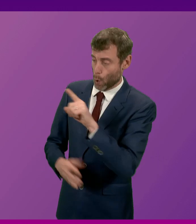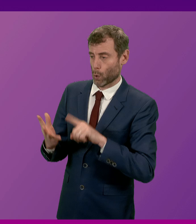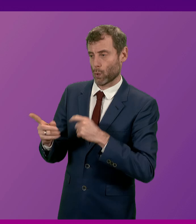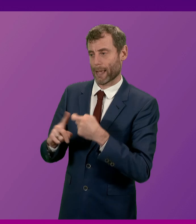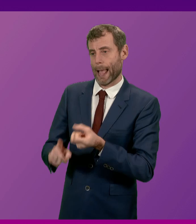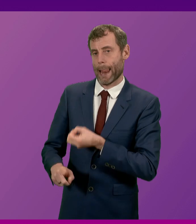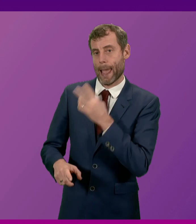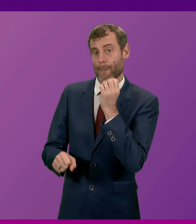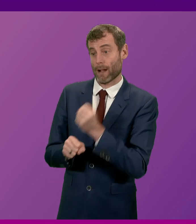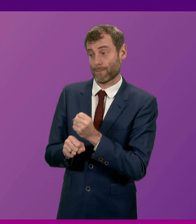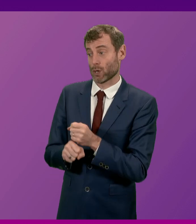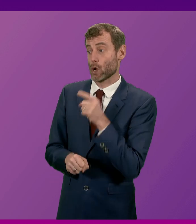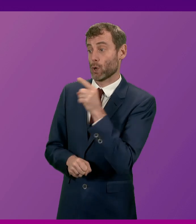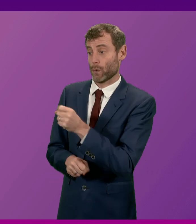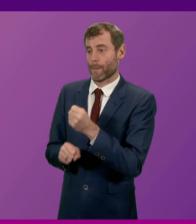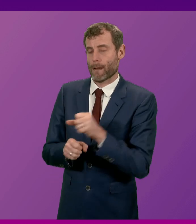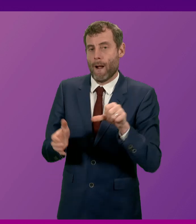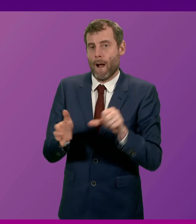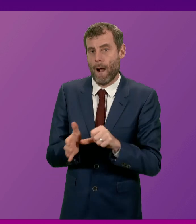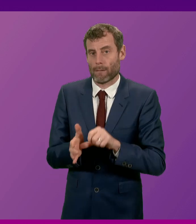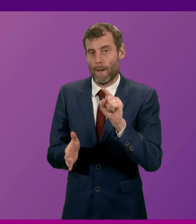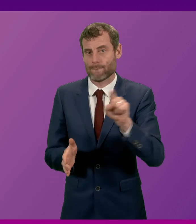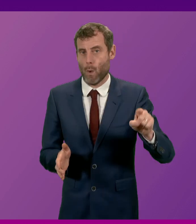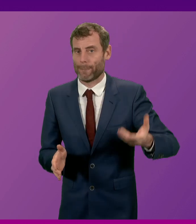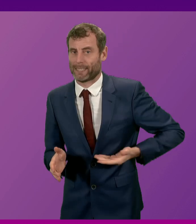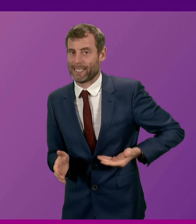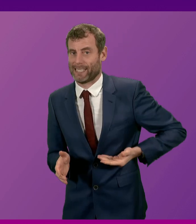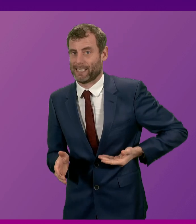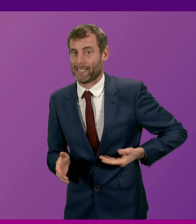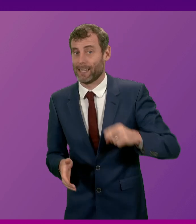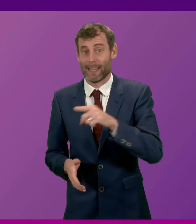increased the burdens on businesses and made it difficult for them to contribute